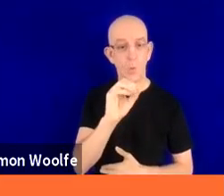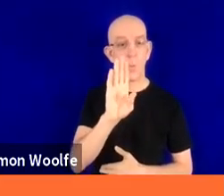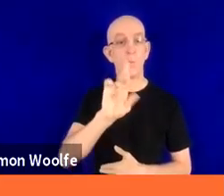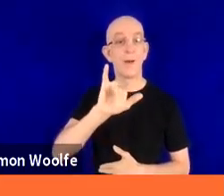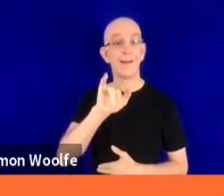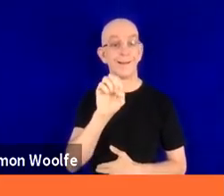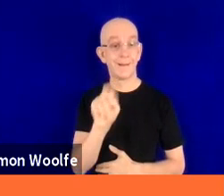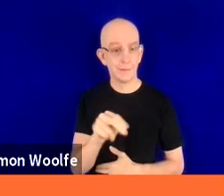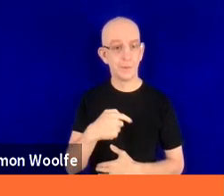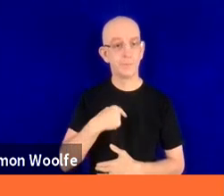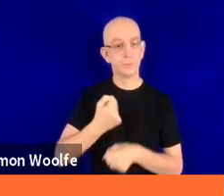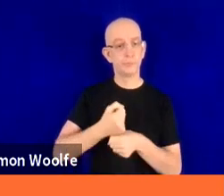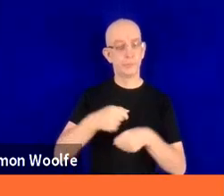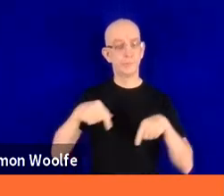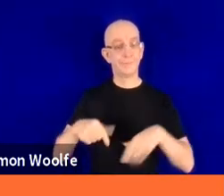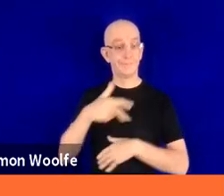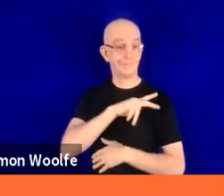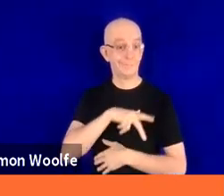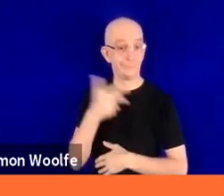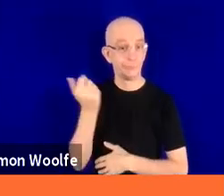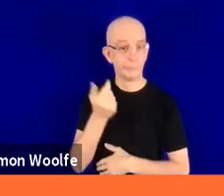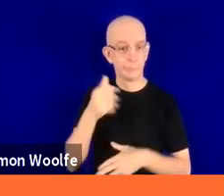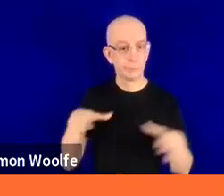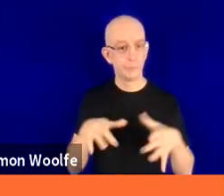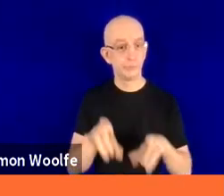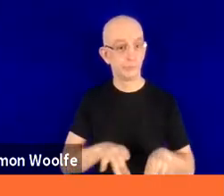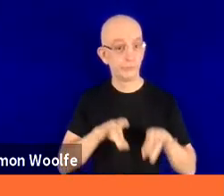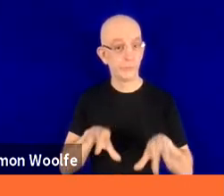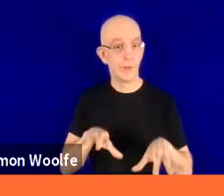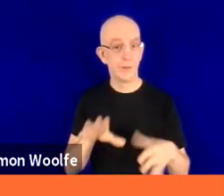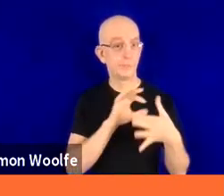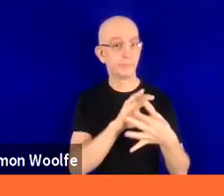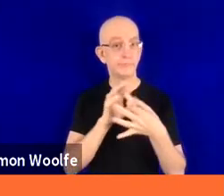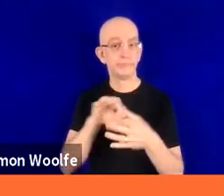So we'll be having live captions and sign language interpretation available for this event